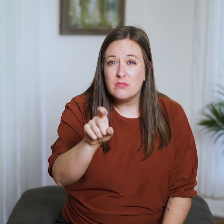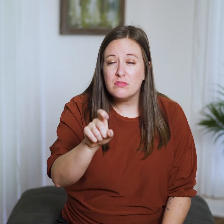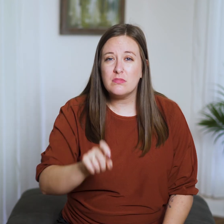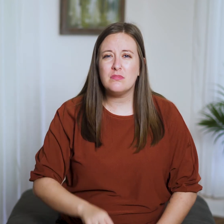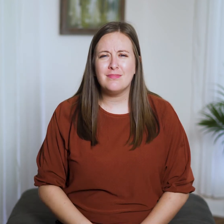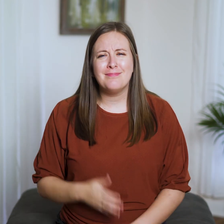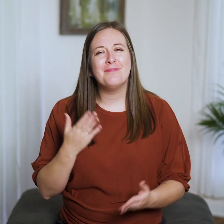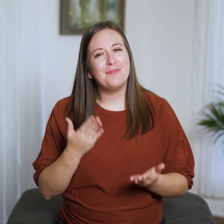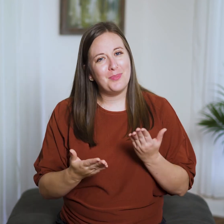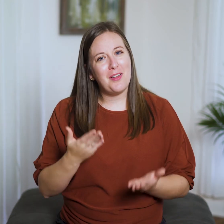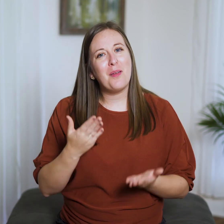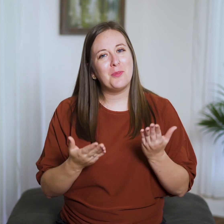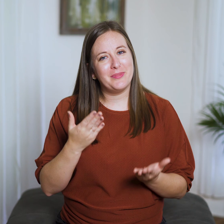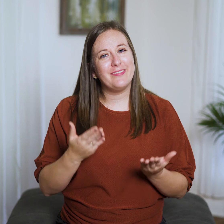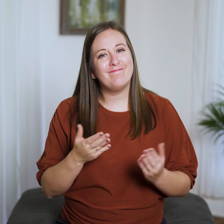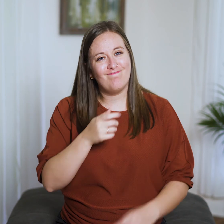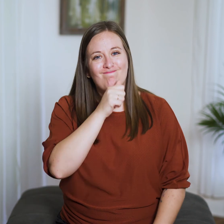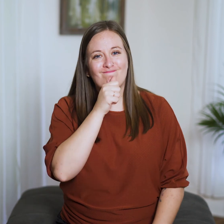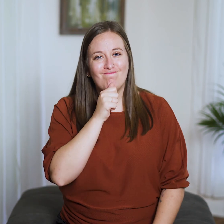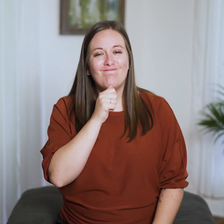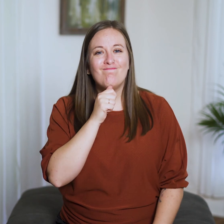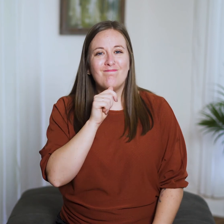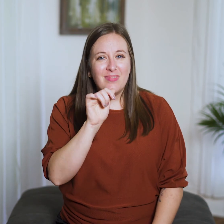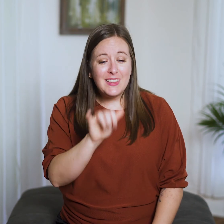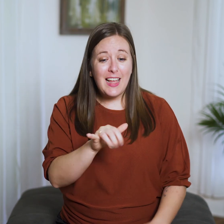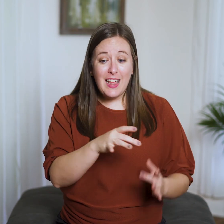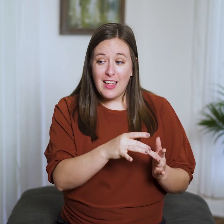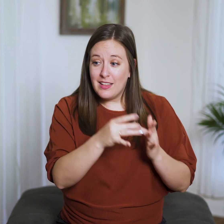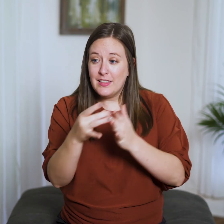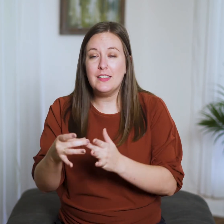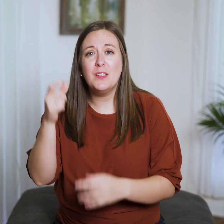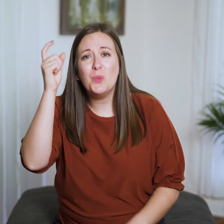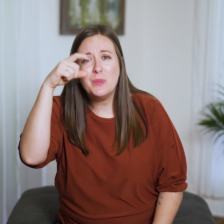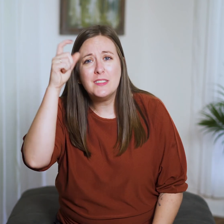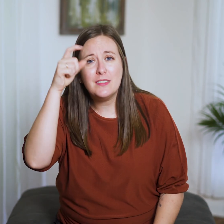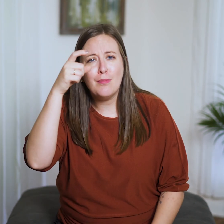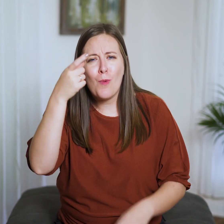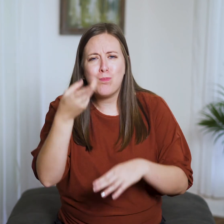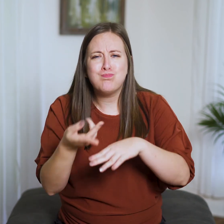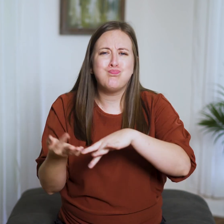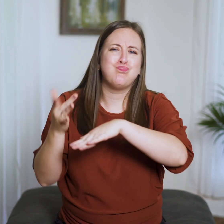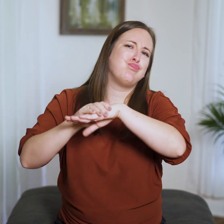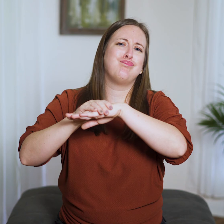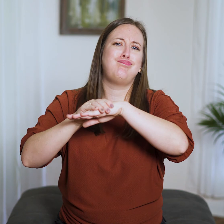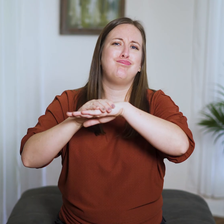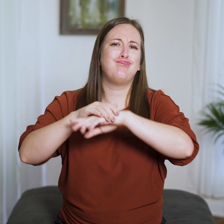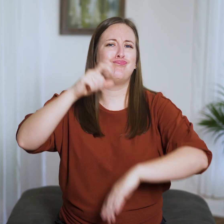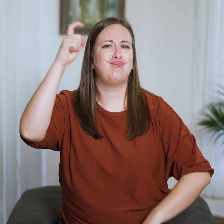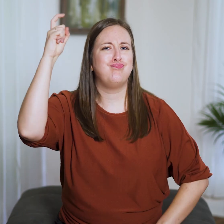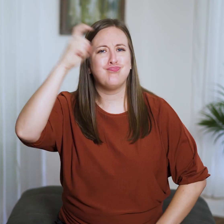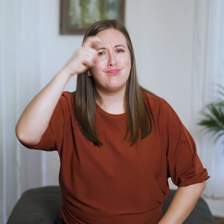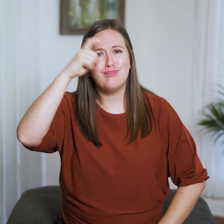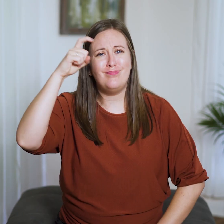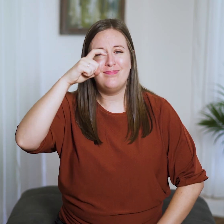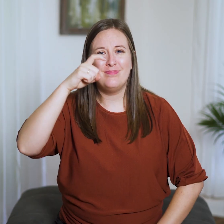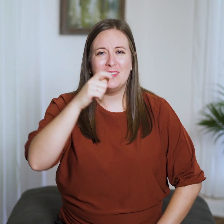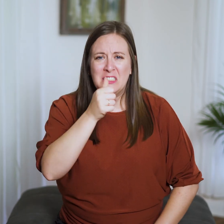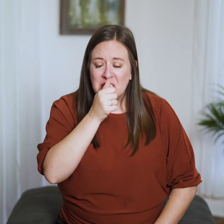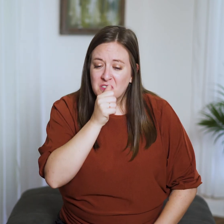They’d likely say suffering is what produced some of their wisdom,